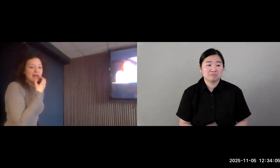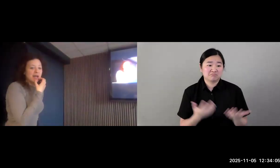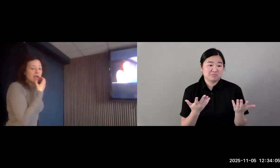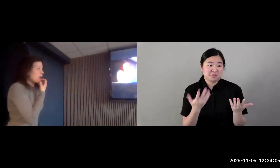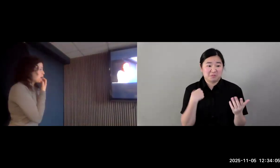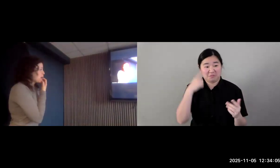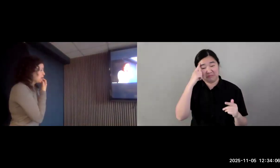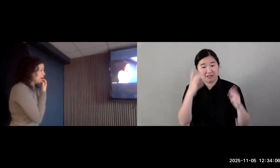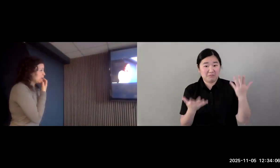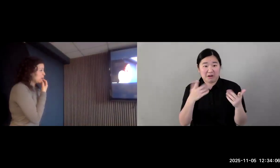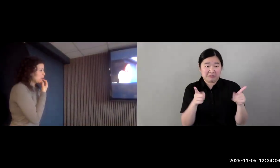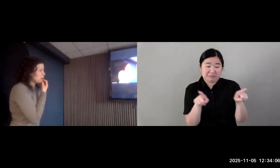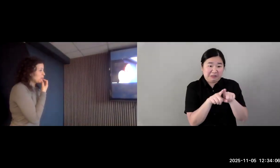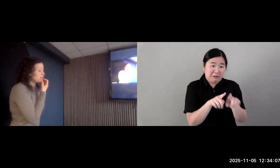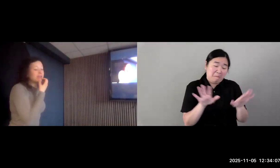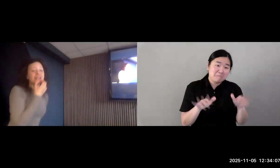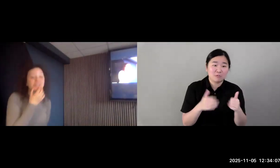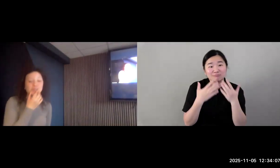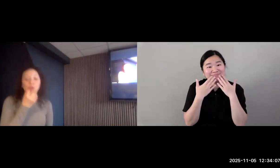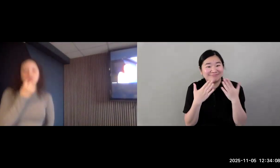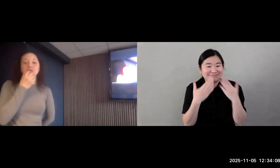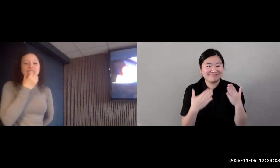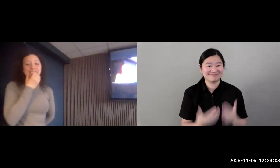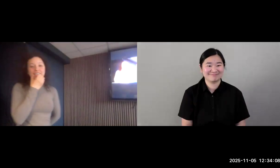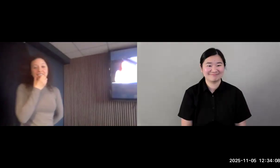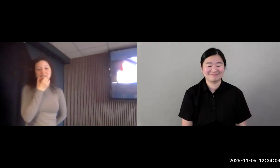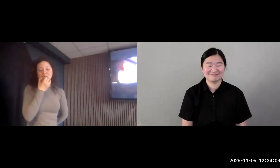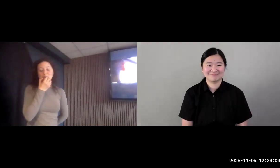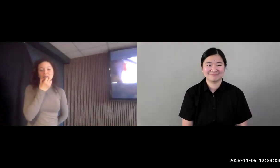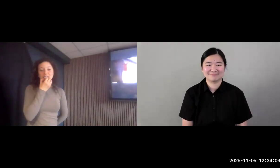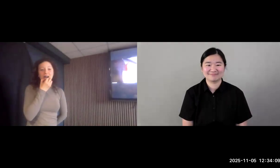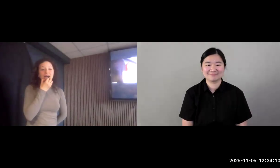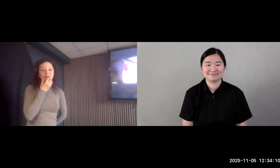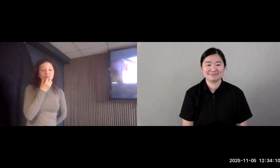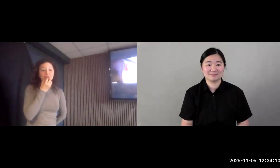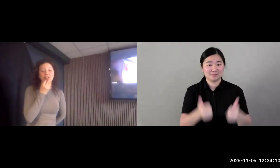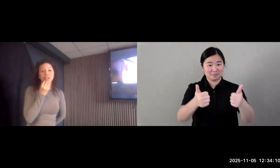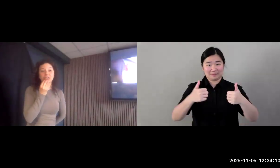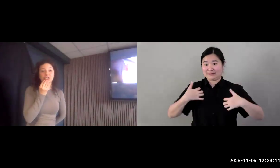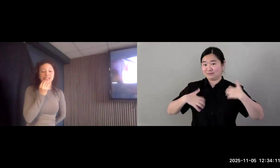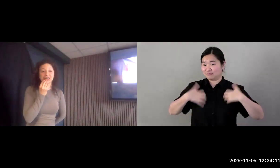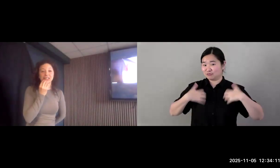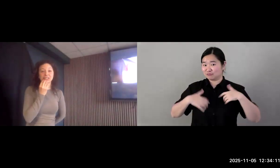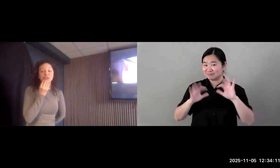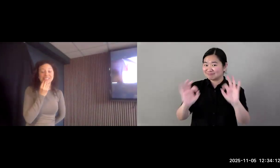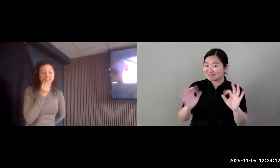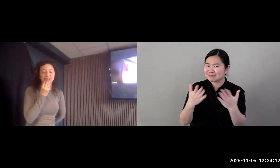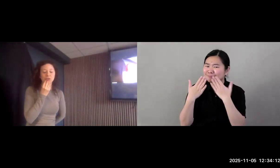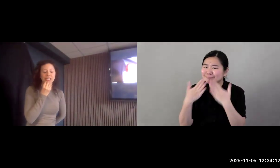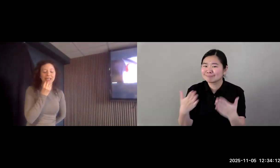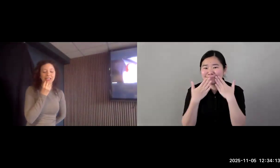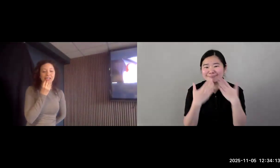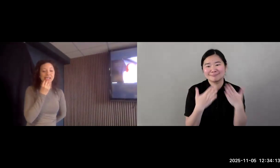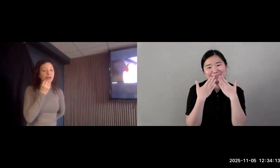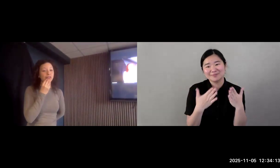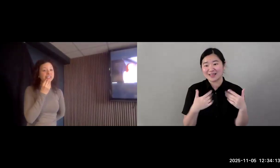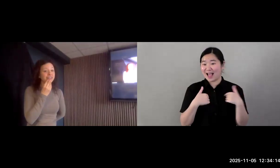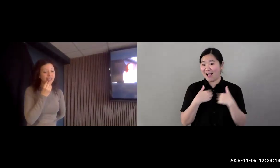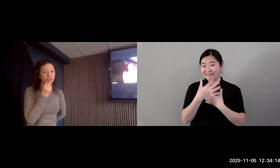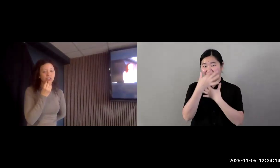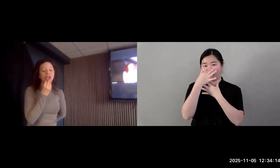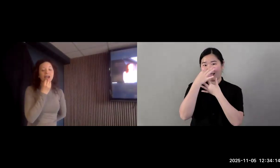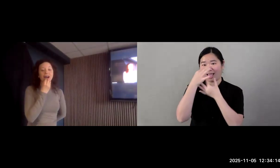Yep. That is so interesting, thank you so much. I'm very interested, sorry, in South African Sign Language.